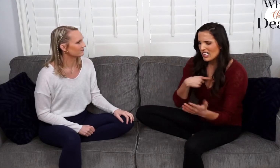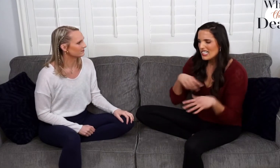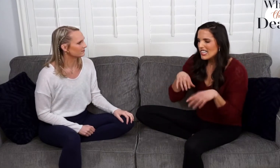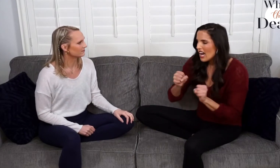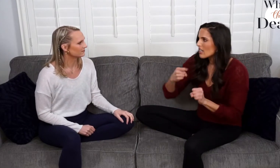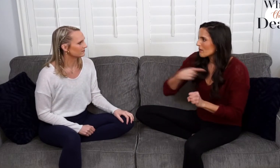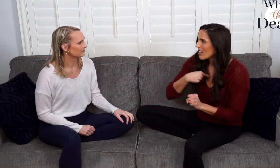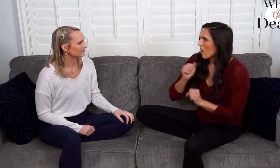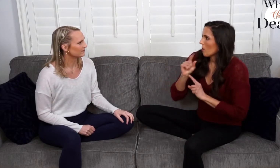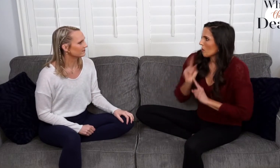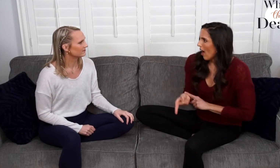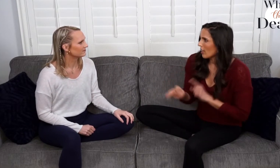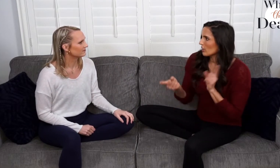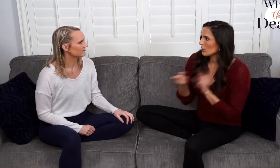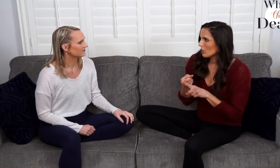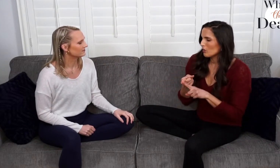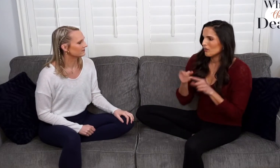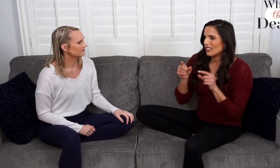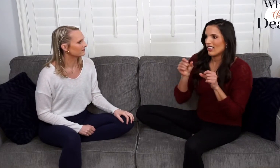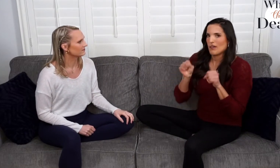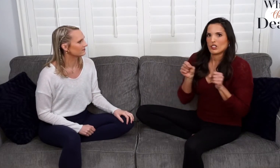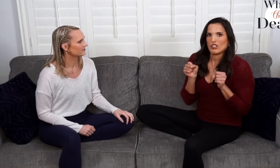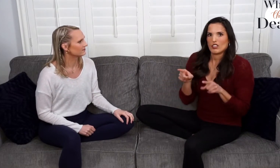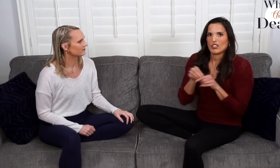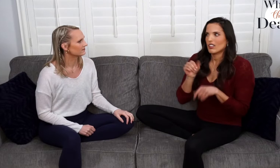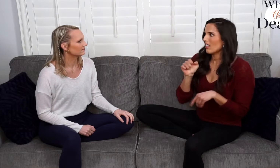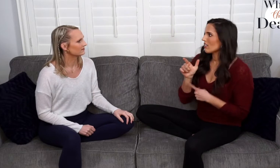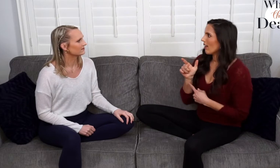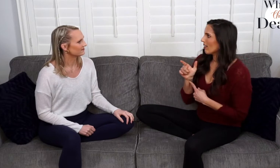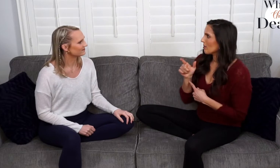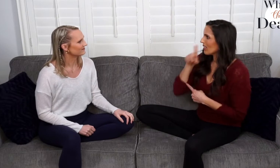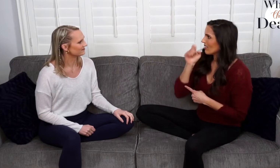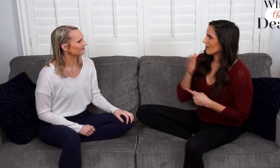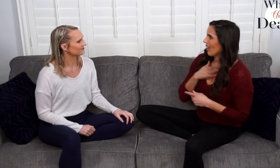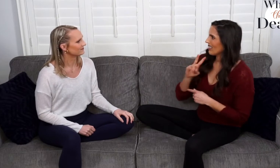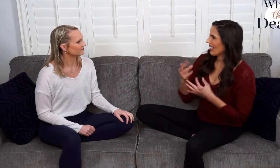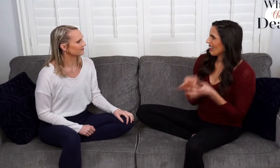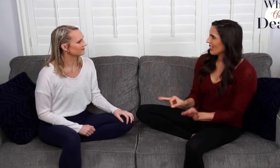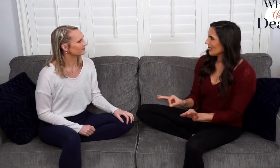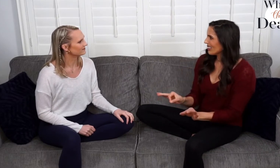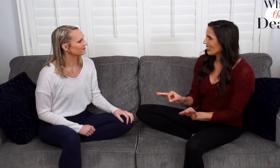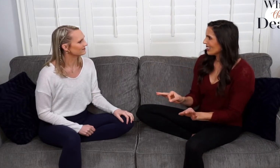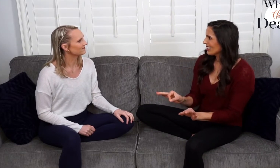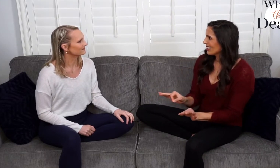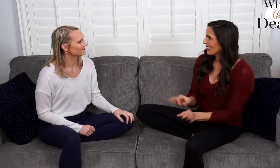I read English text and it takes me a while to translate into ASL because it's my second language.